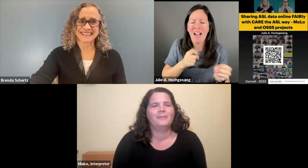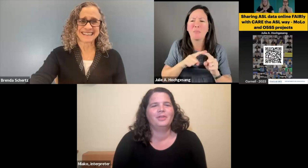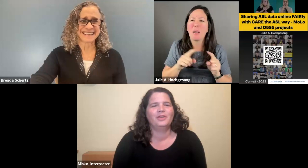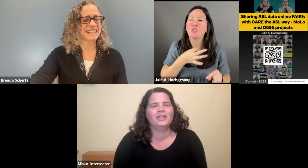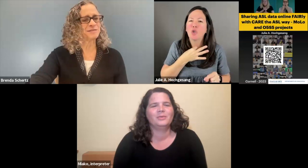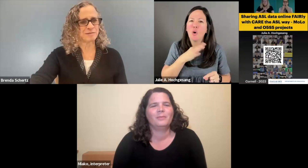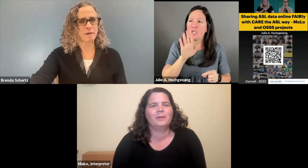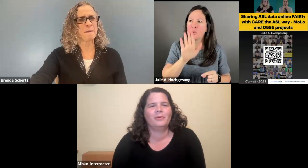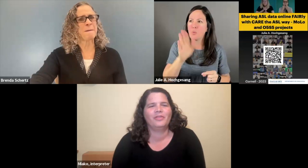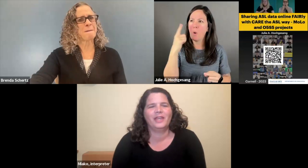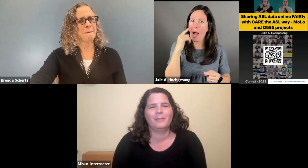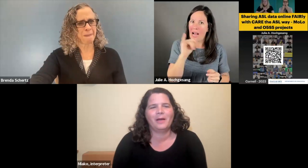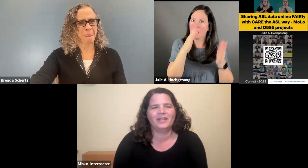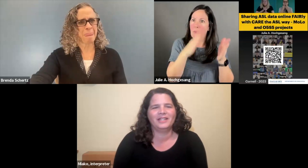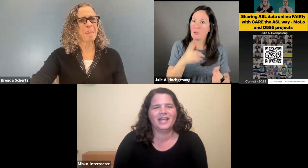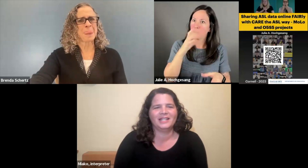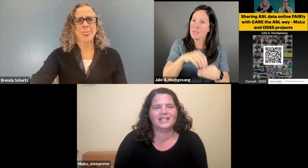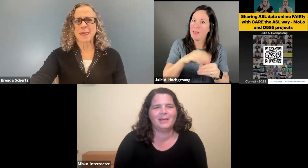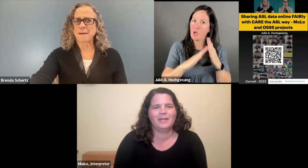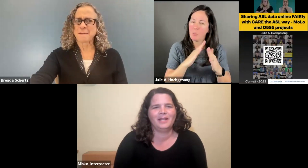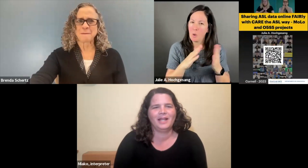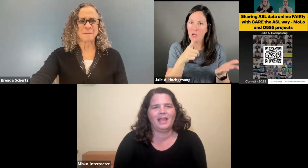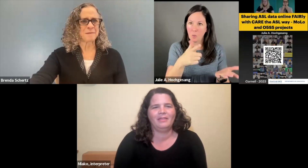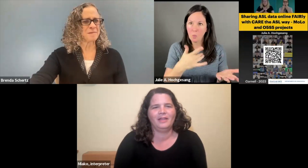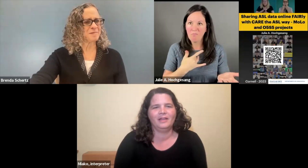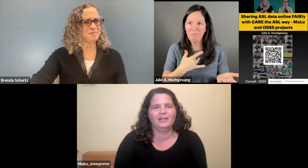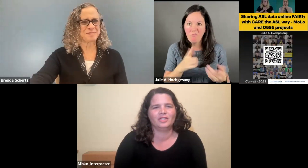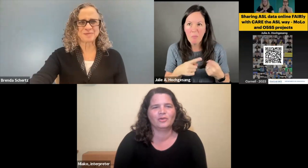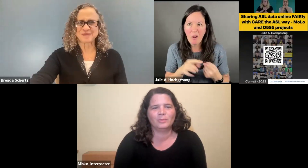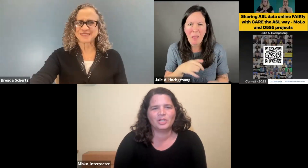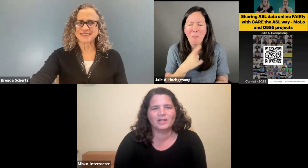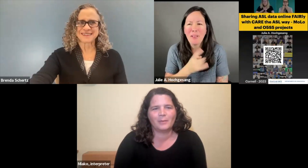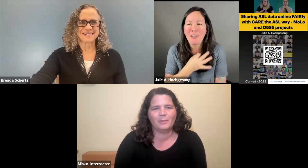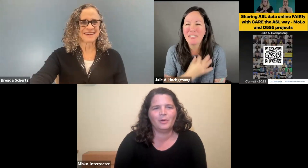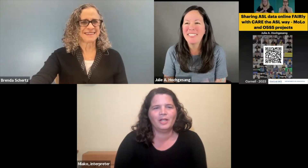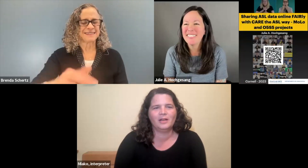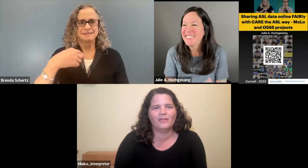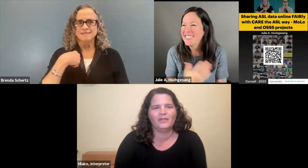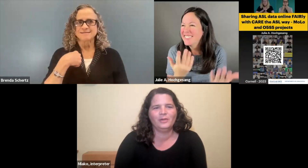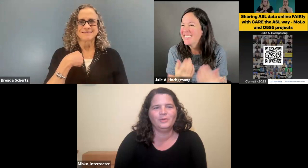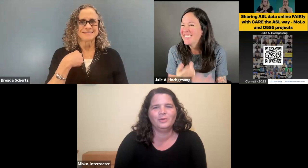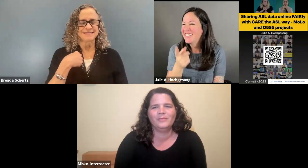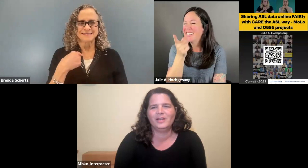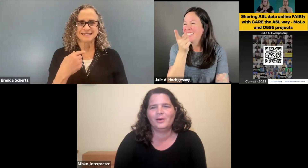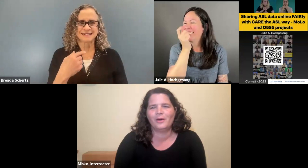I'm curious what people think about the data statement and the description that we put in on the YouTube video I'm